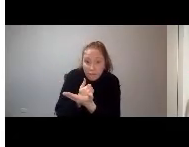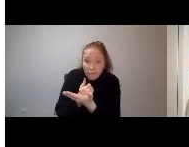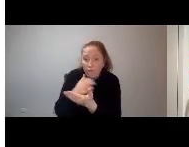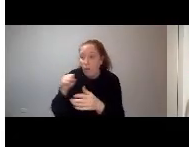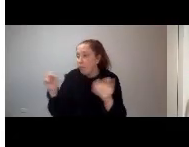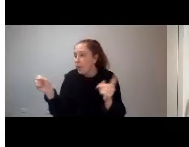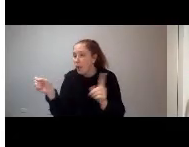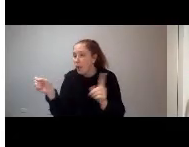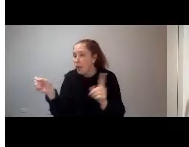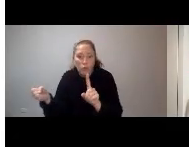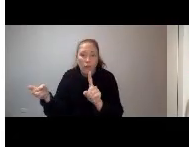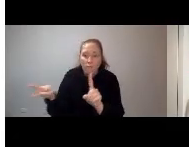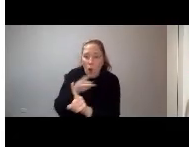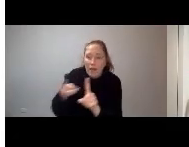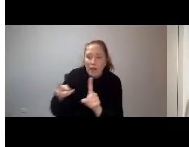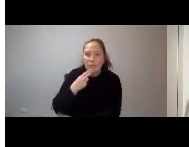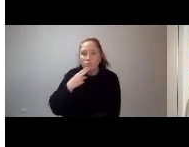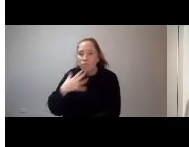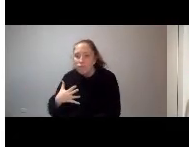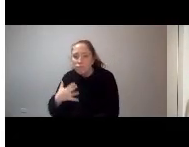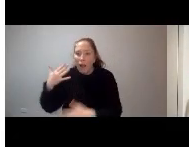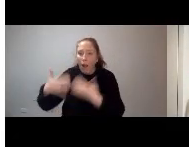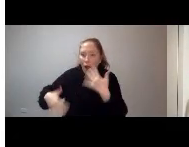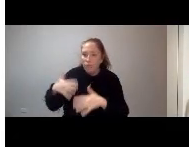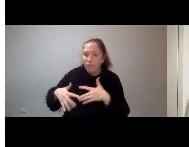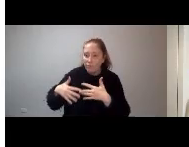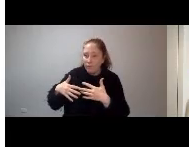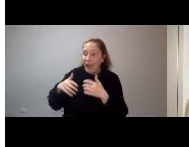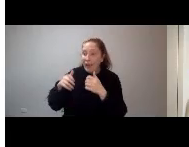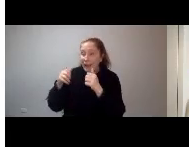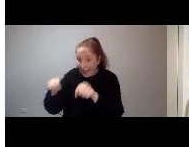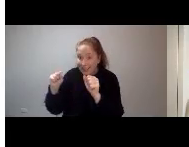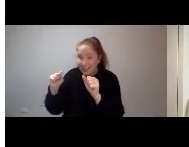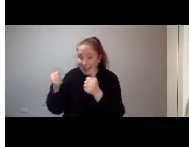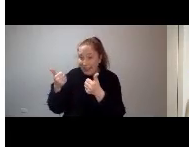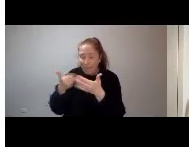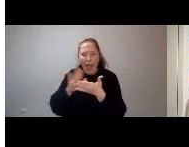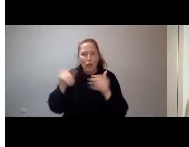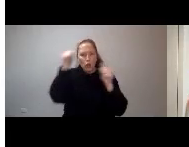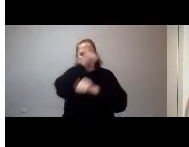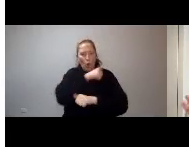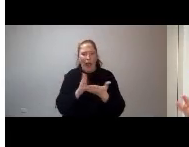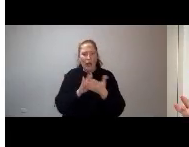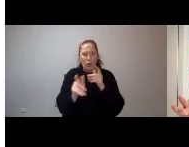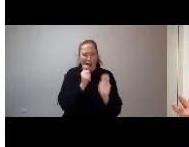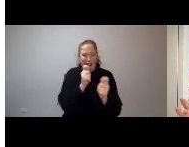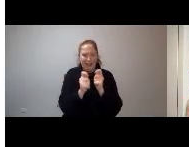That's great, but how do you measure that? That's focused on a set of very abstract ideas